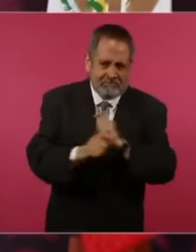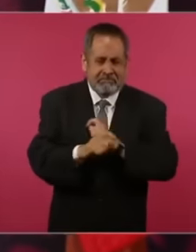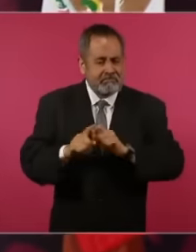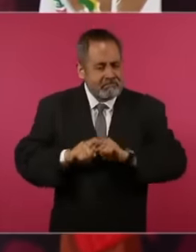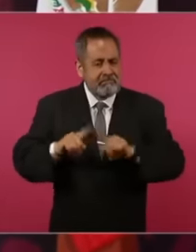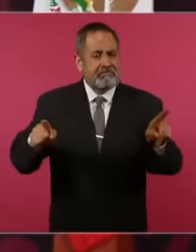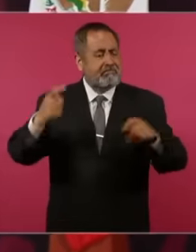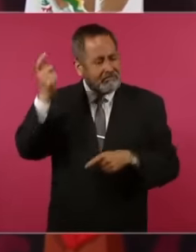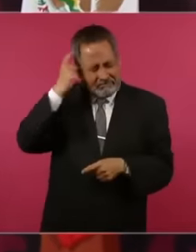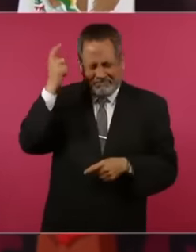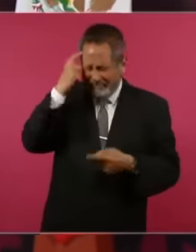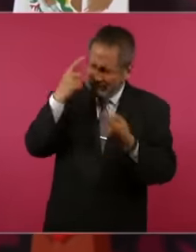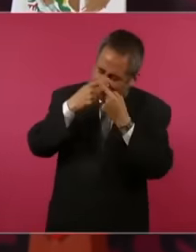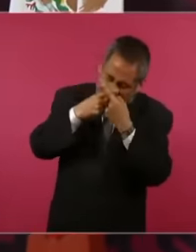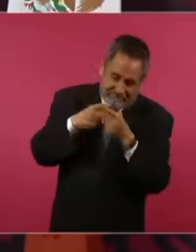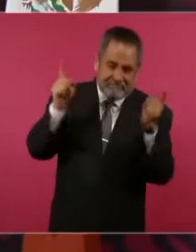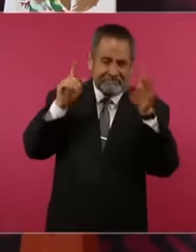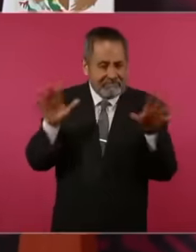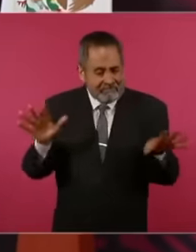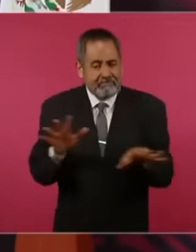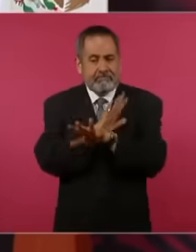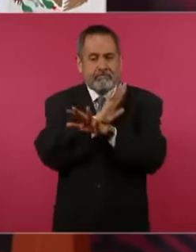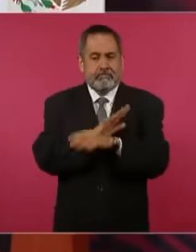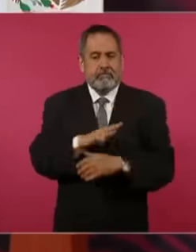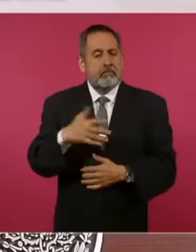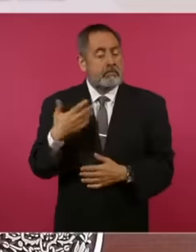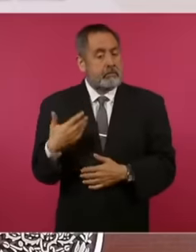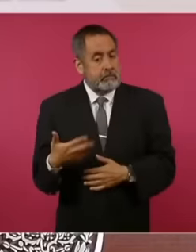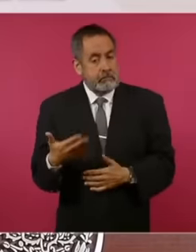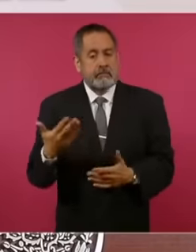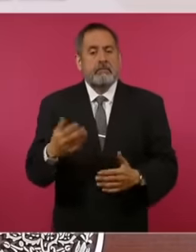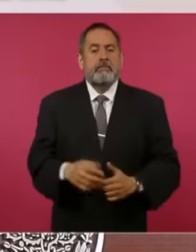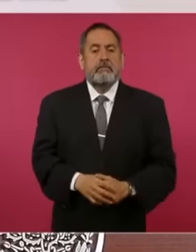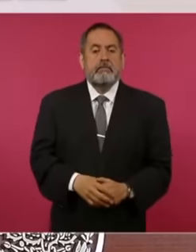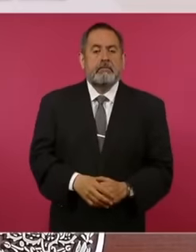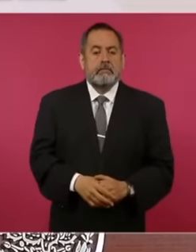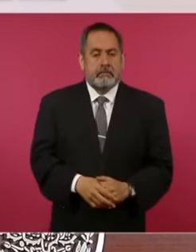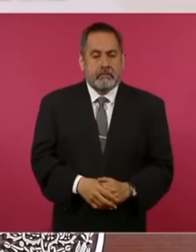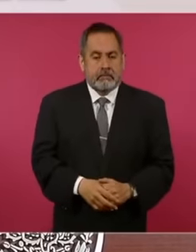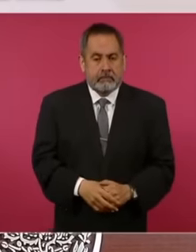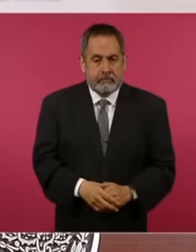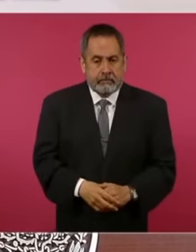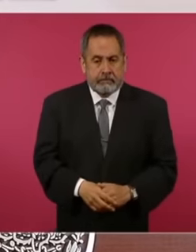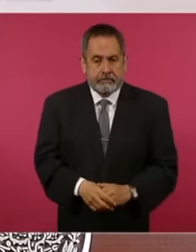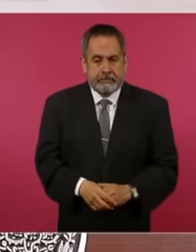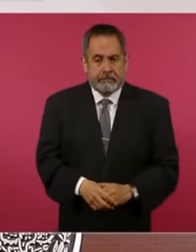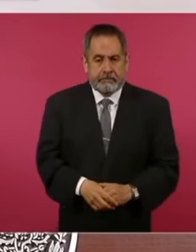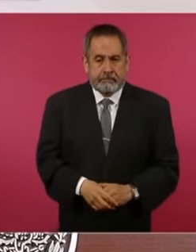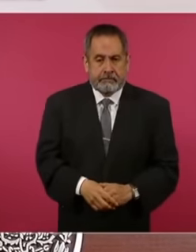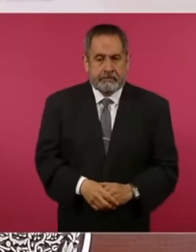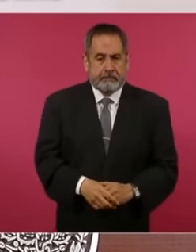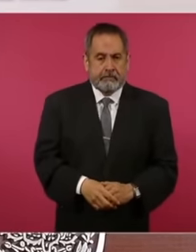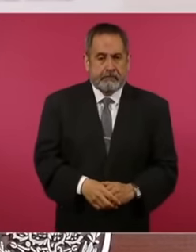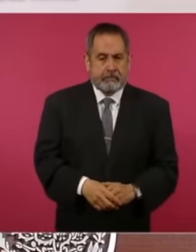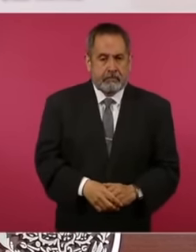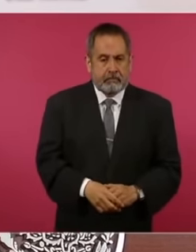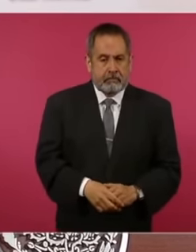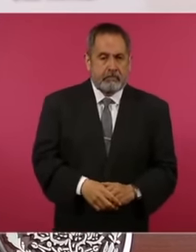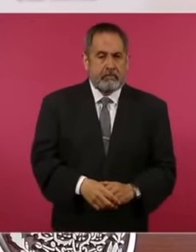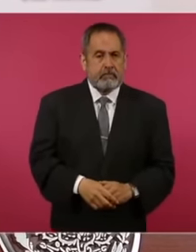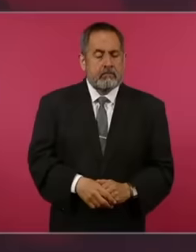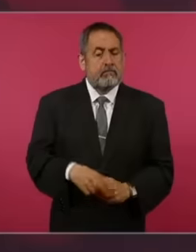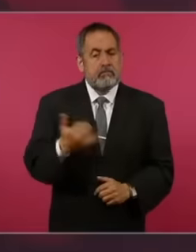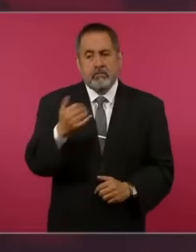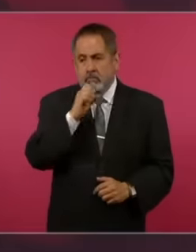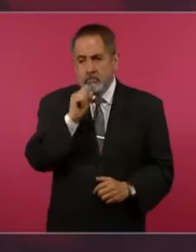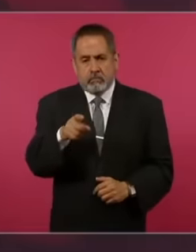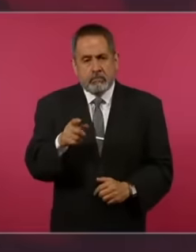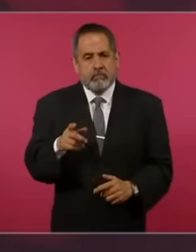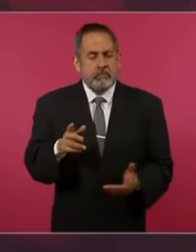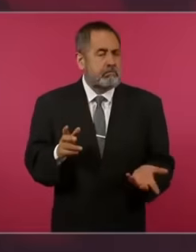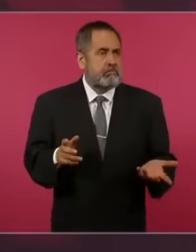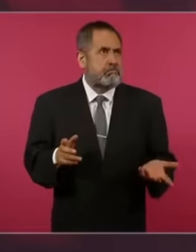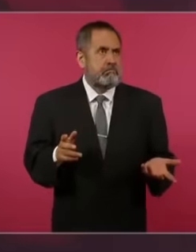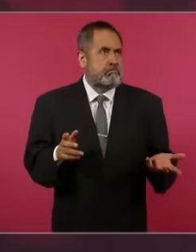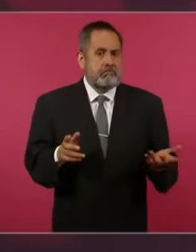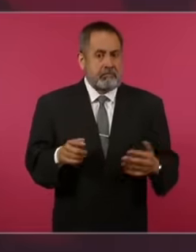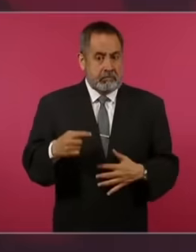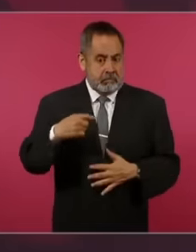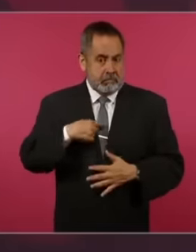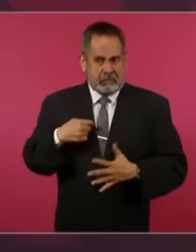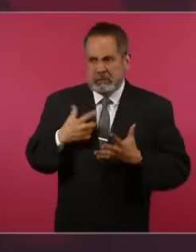science is underway and only if I were a vulgar ambitious